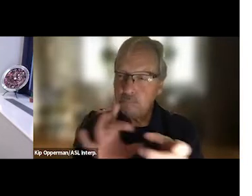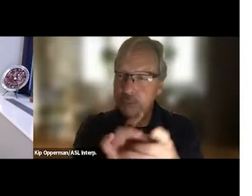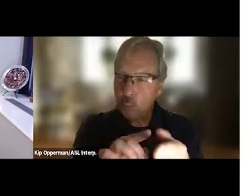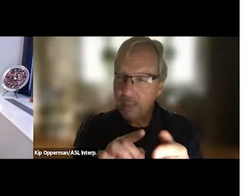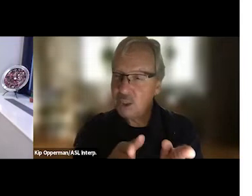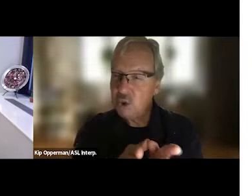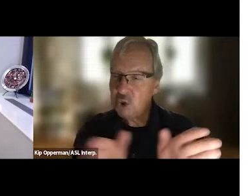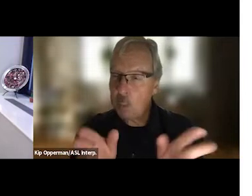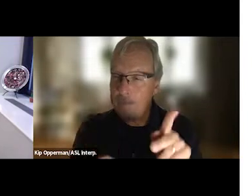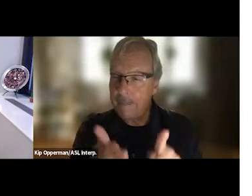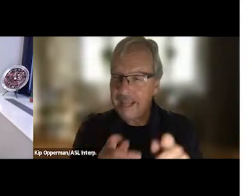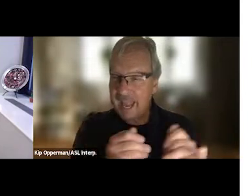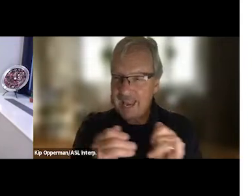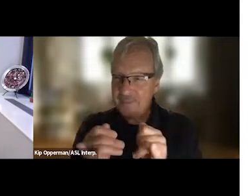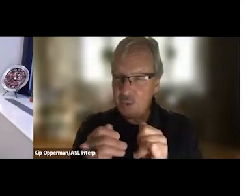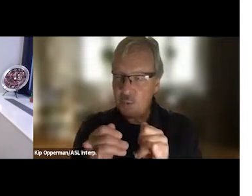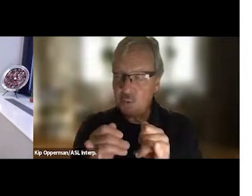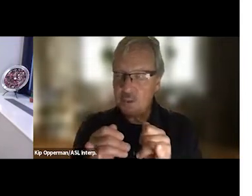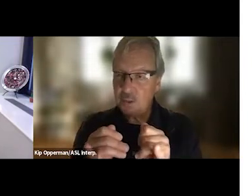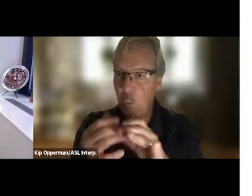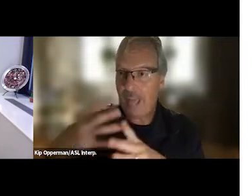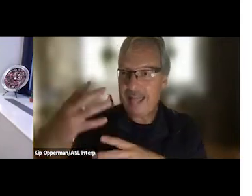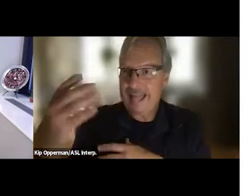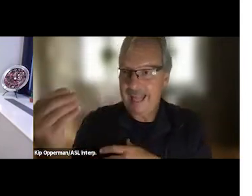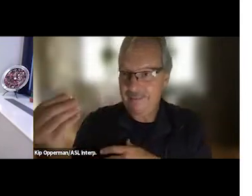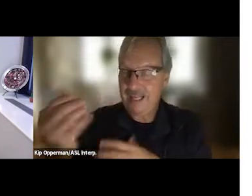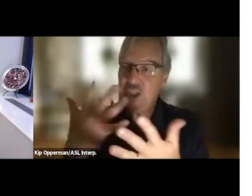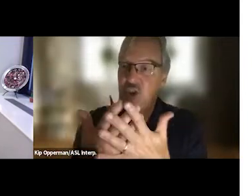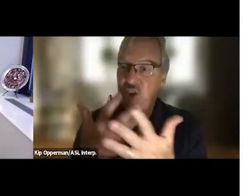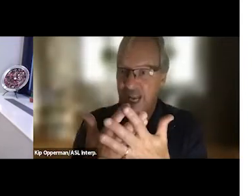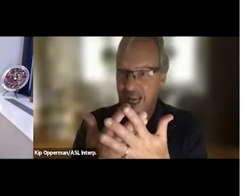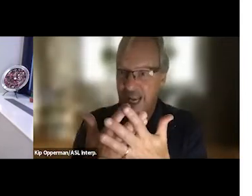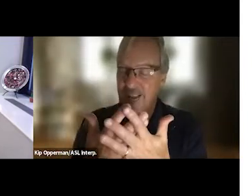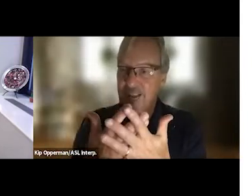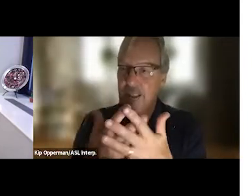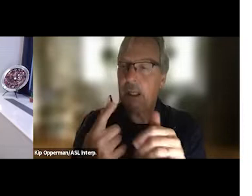individuals are leaving jails and prisons in the first couple of weeks